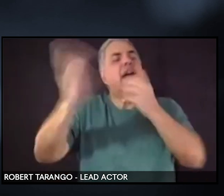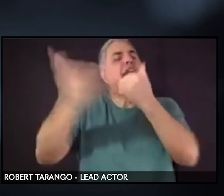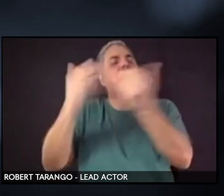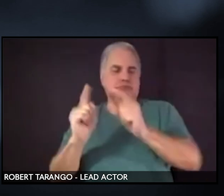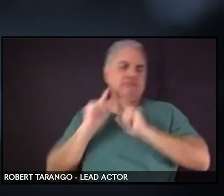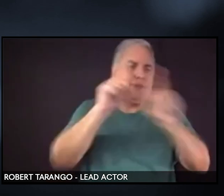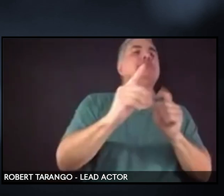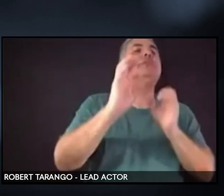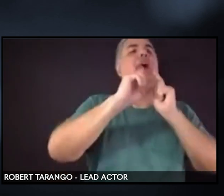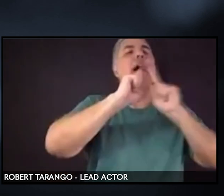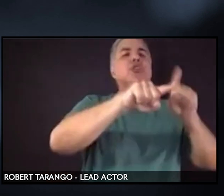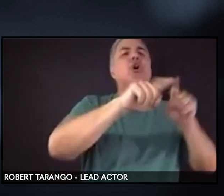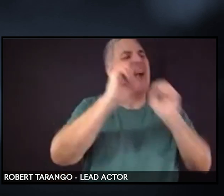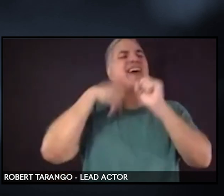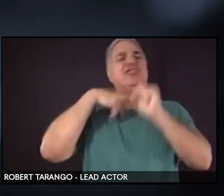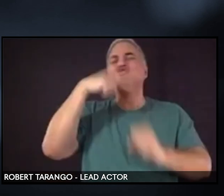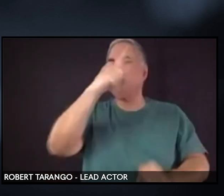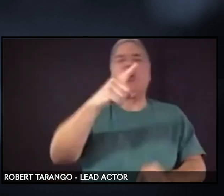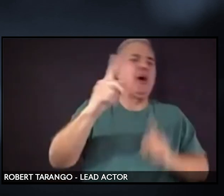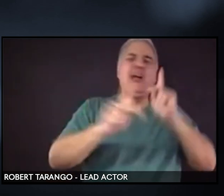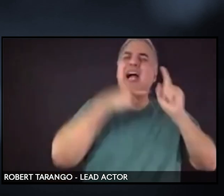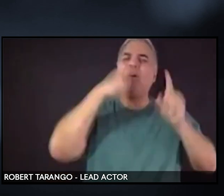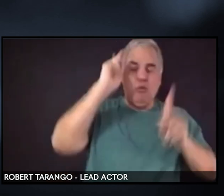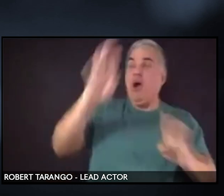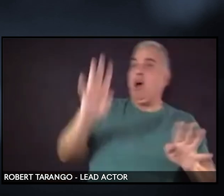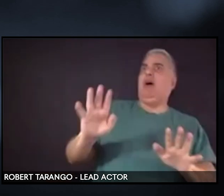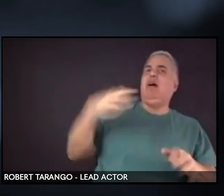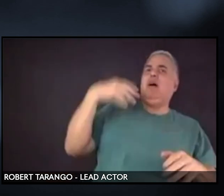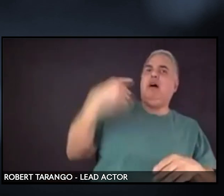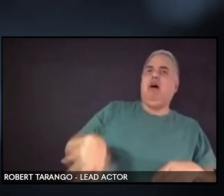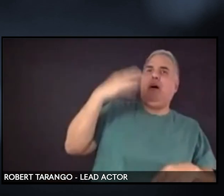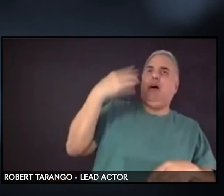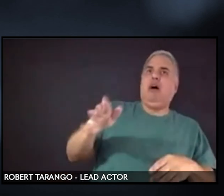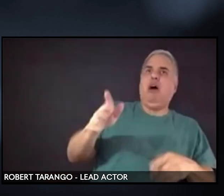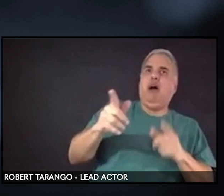I think that's what the whole point of this is now it's just generalizing and